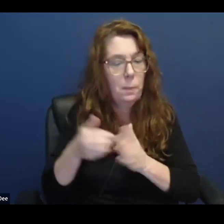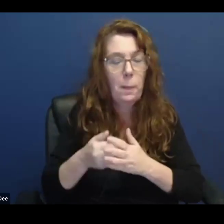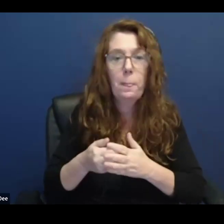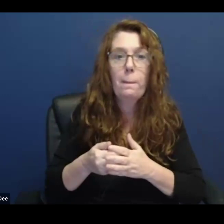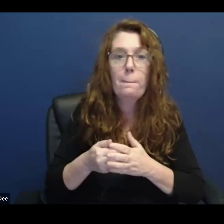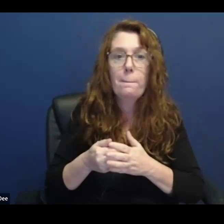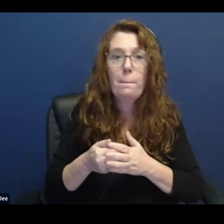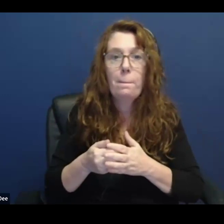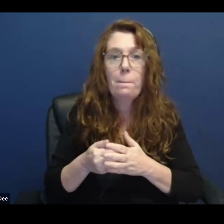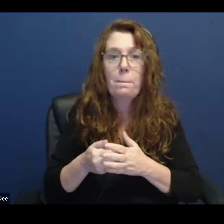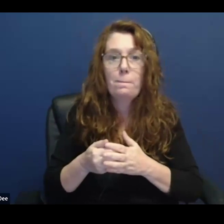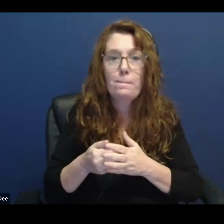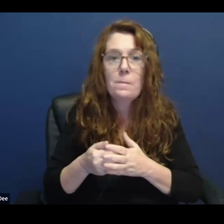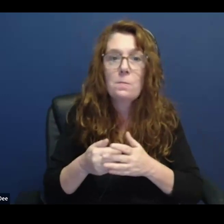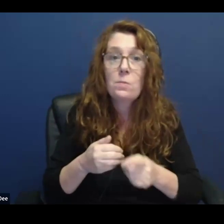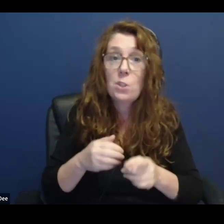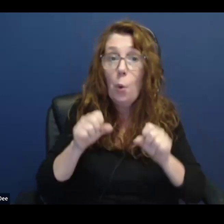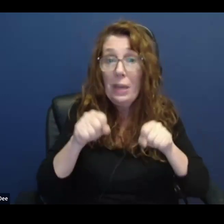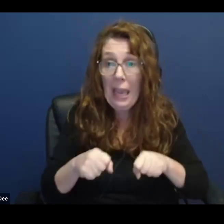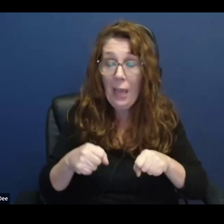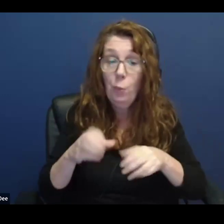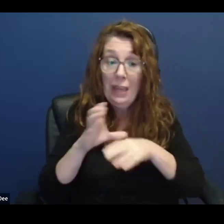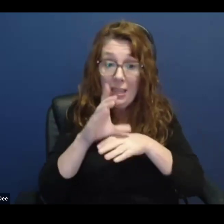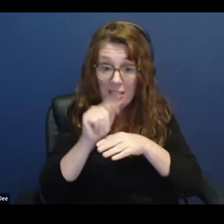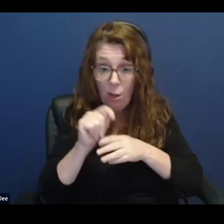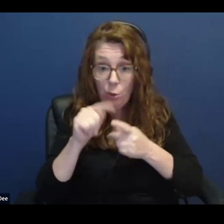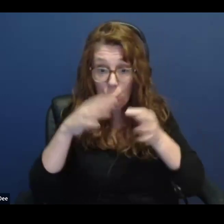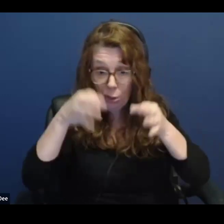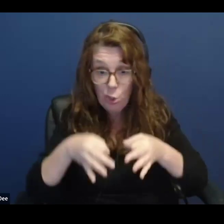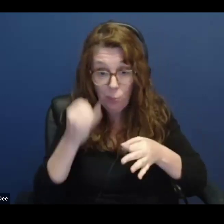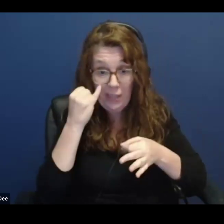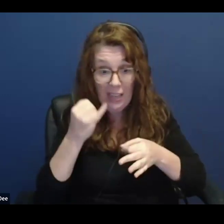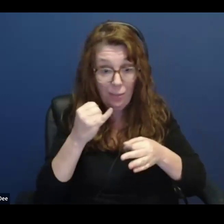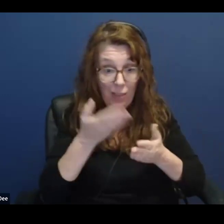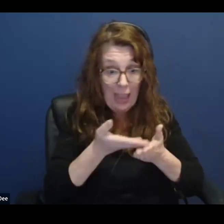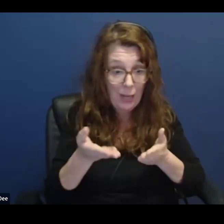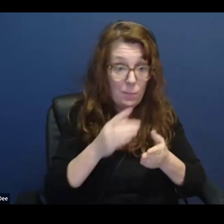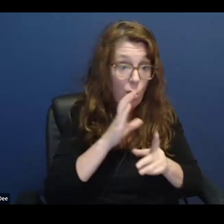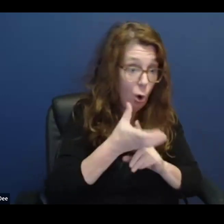if the question follows up is can we consult to determine if items are cultural funerary and then